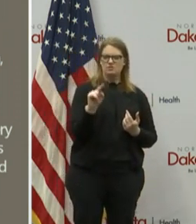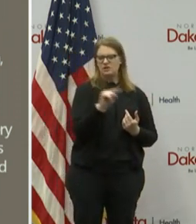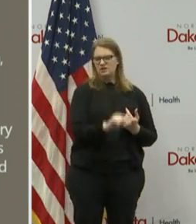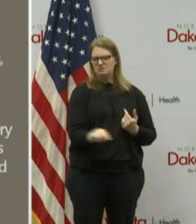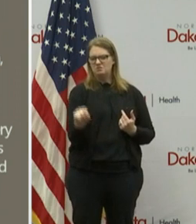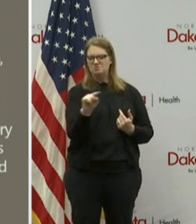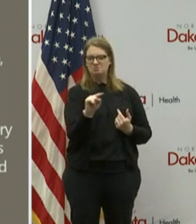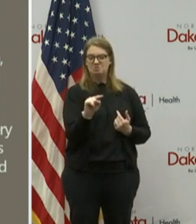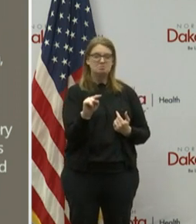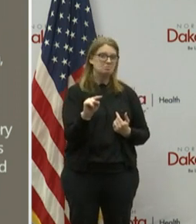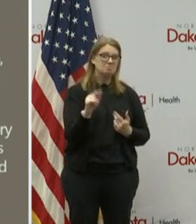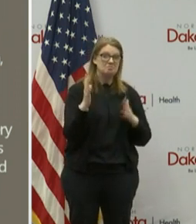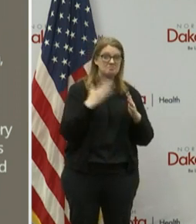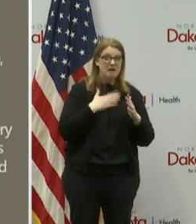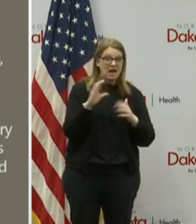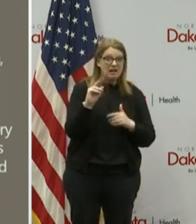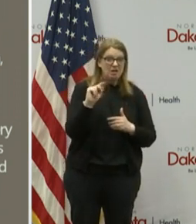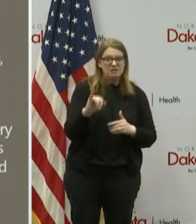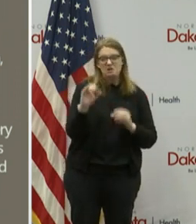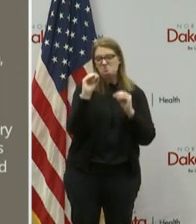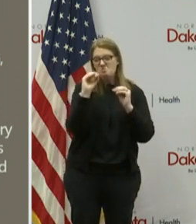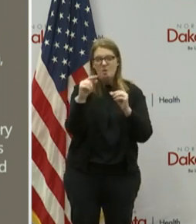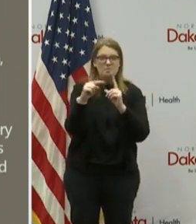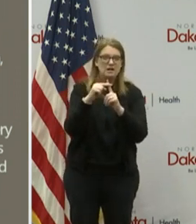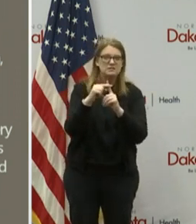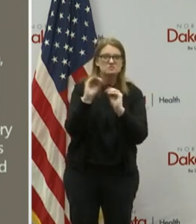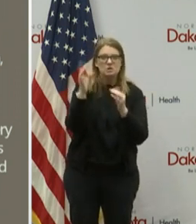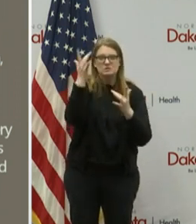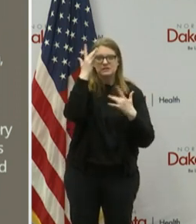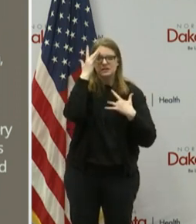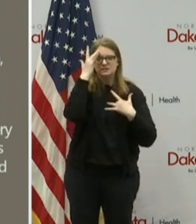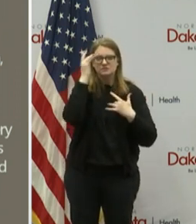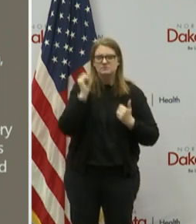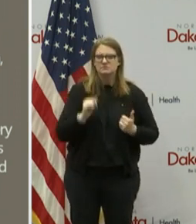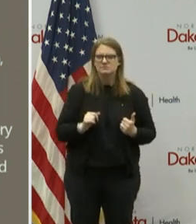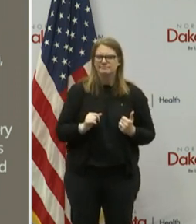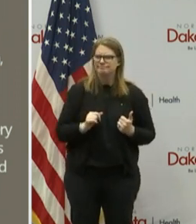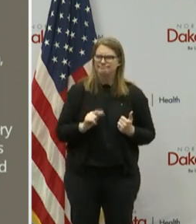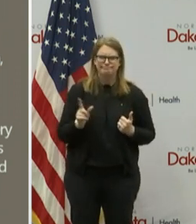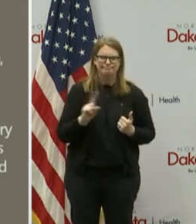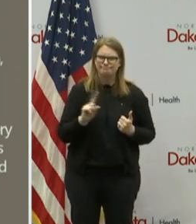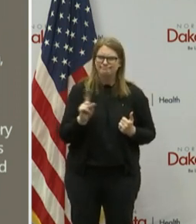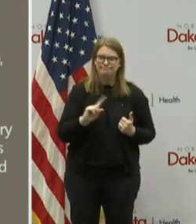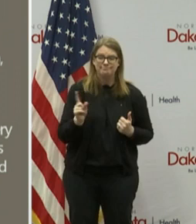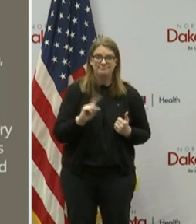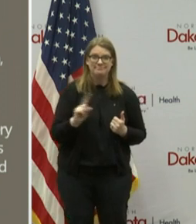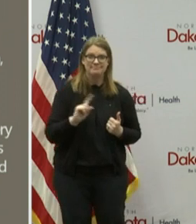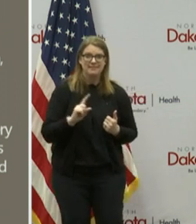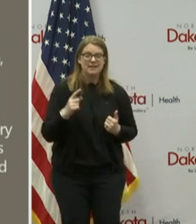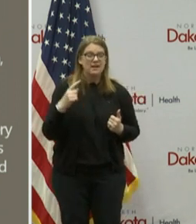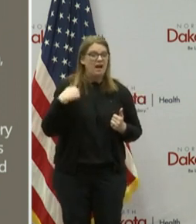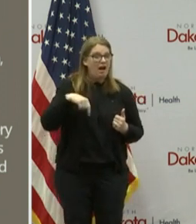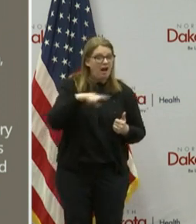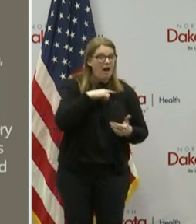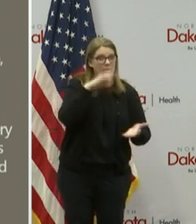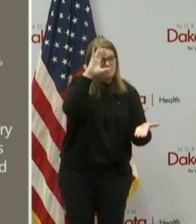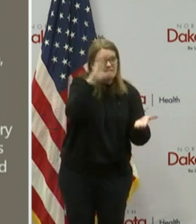I THINK THE OTHER . ON THIS -- POINT IS YOU LOOK AT YOUR COUNTY AND YOU SAY WE HAVE A LOW RATE OR NO POSITIVES AT ALL. WE BELIEVE THERE ARE POSITIVES